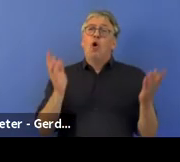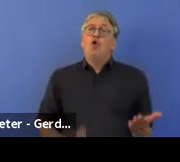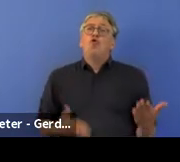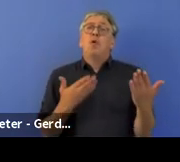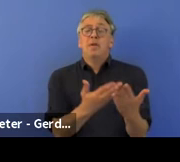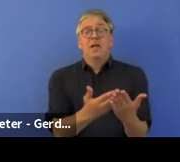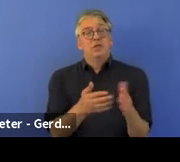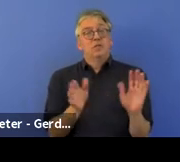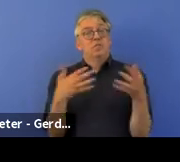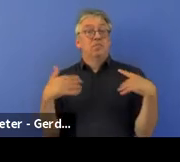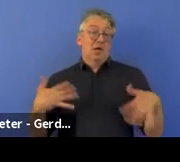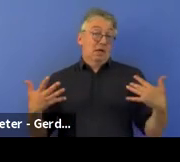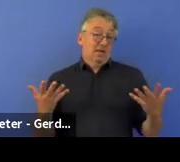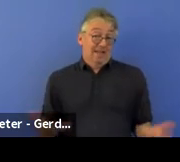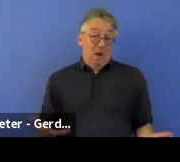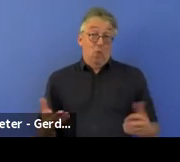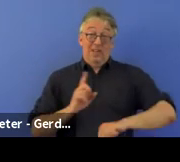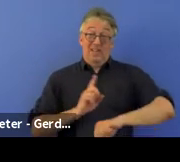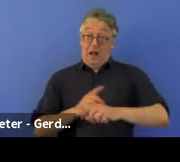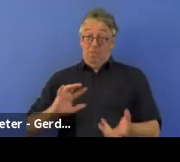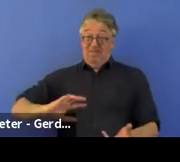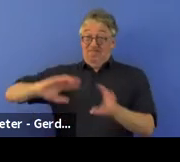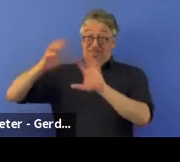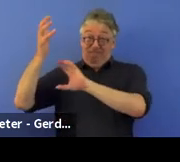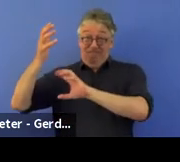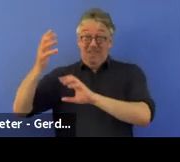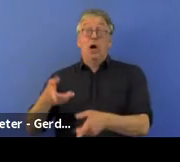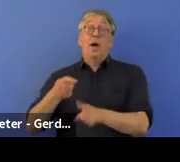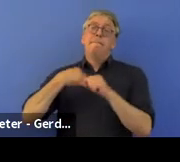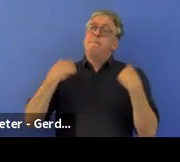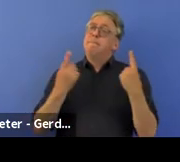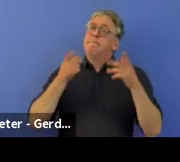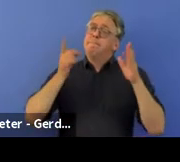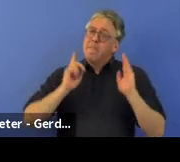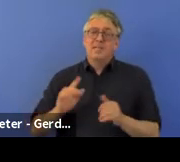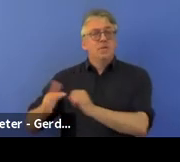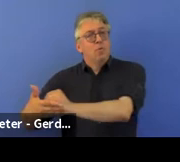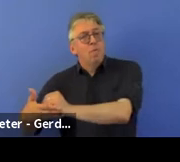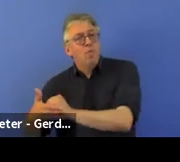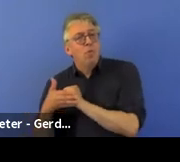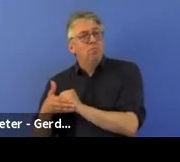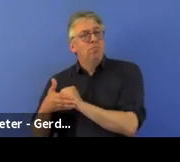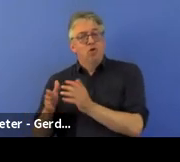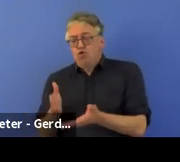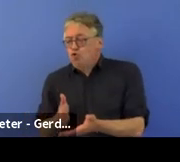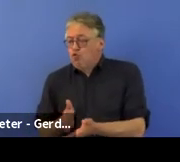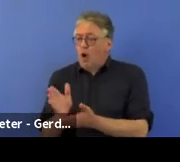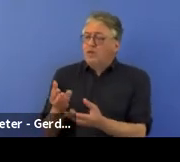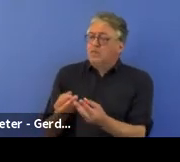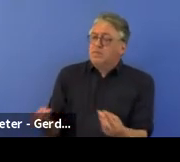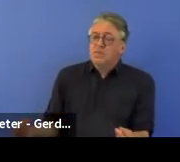recommendation to ensure that rights of children and young people with disability remains protected during this critical